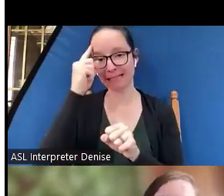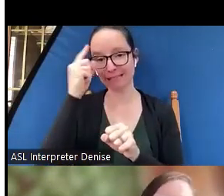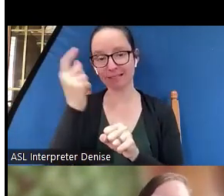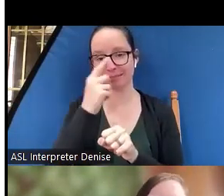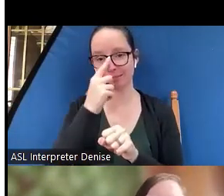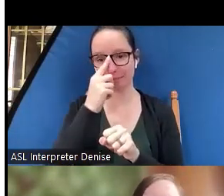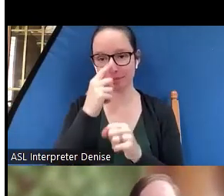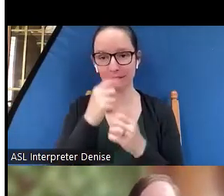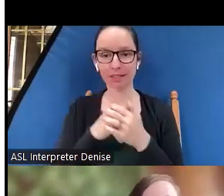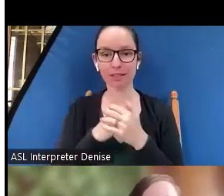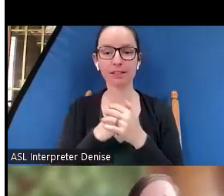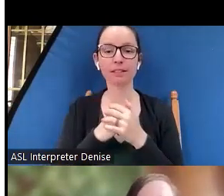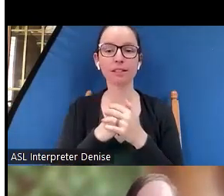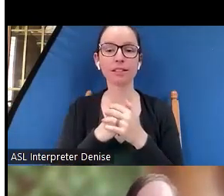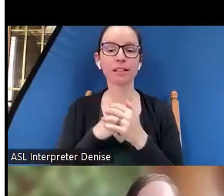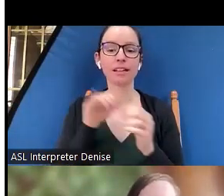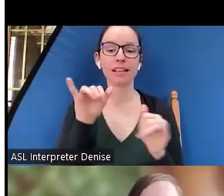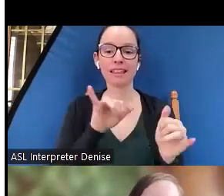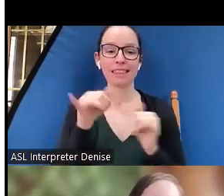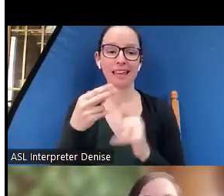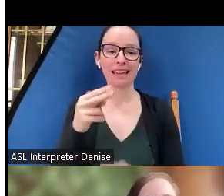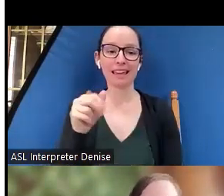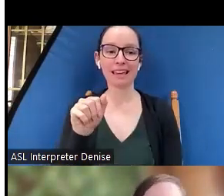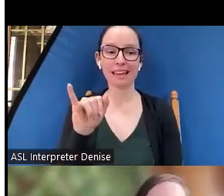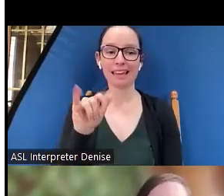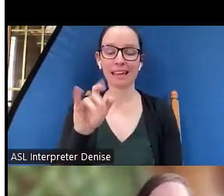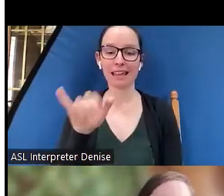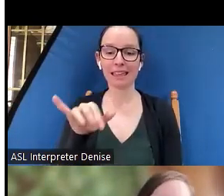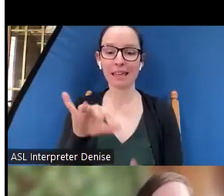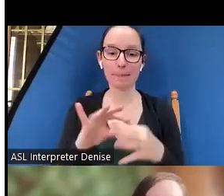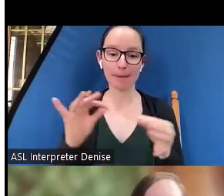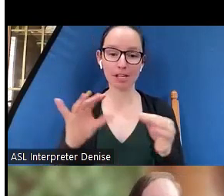So as Hailey also mentioned, trying to create you need trust to create trust.